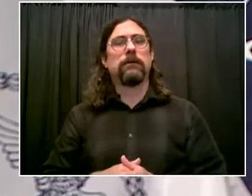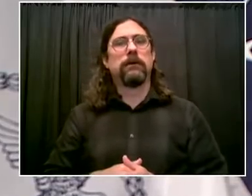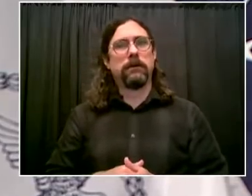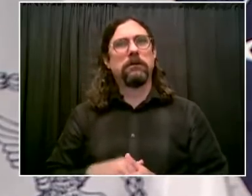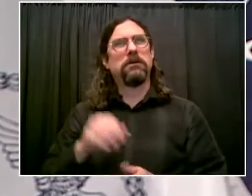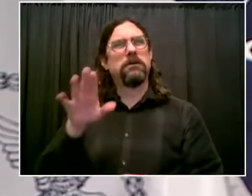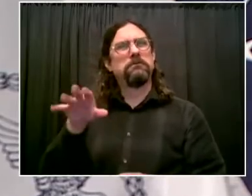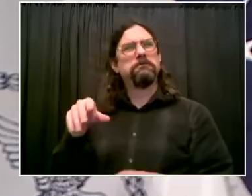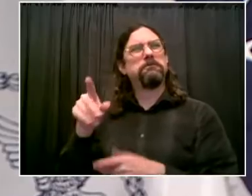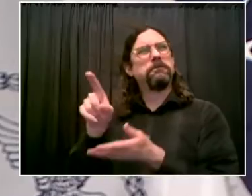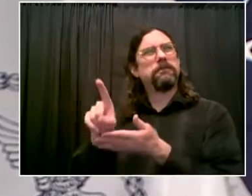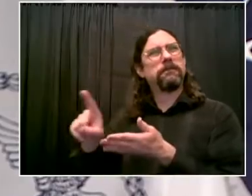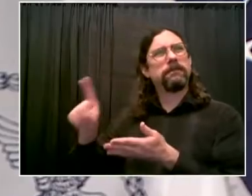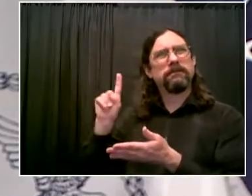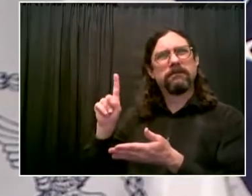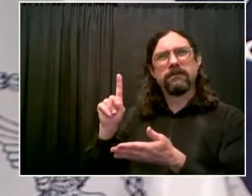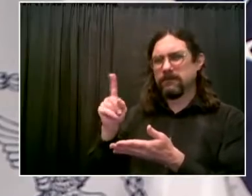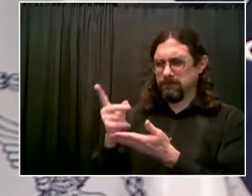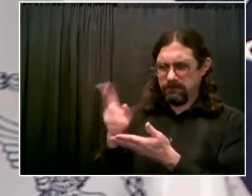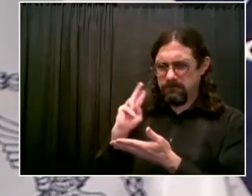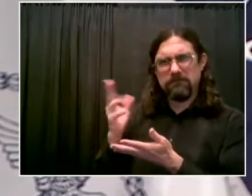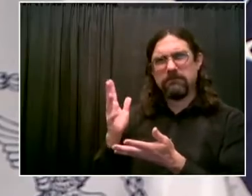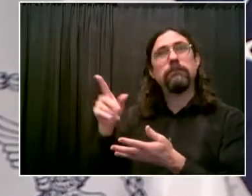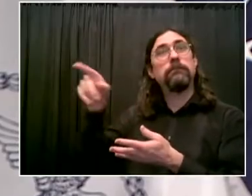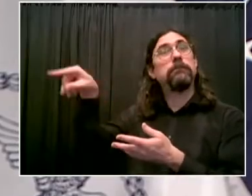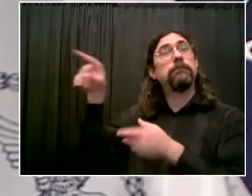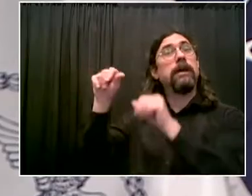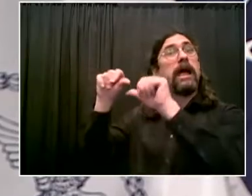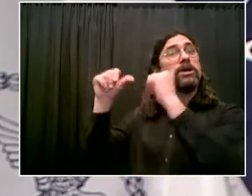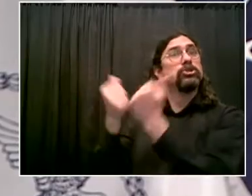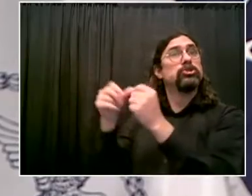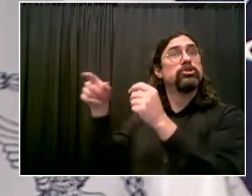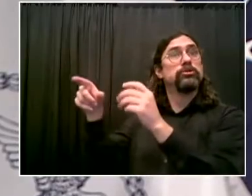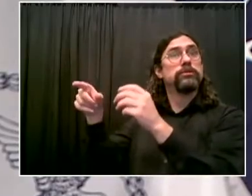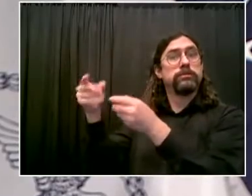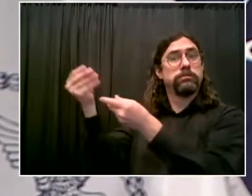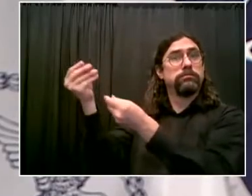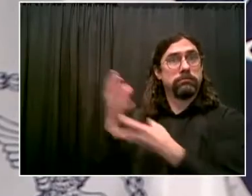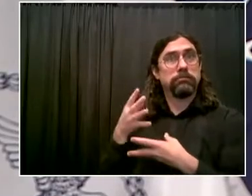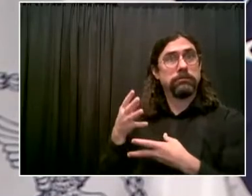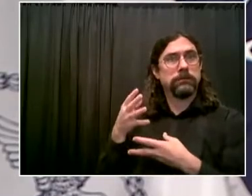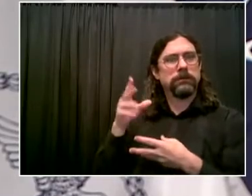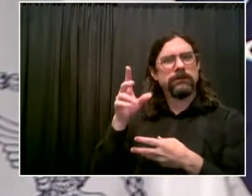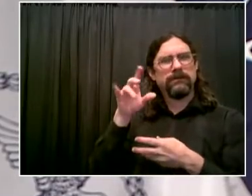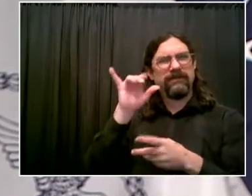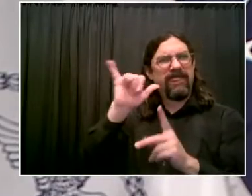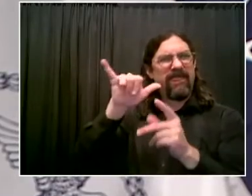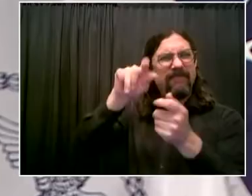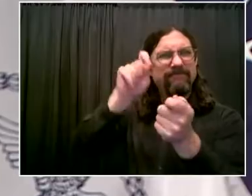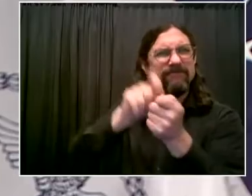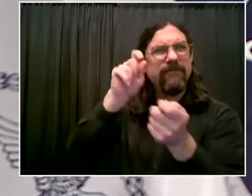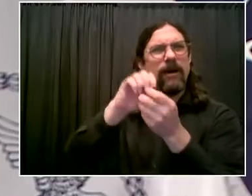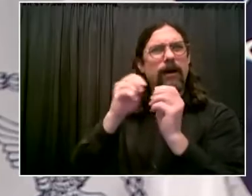BEEN COMPLETED TO DATE?